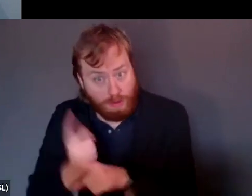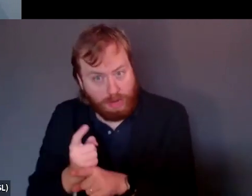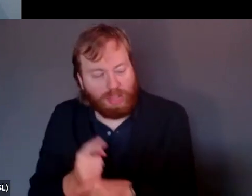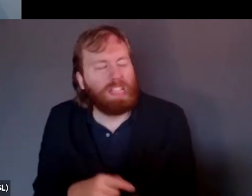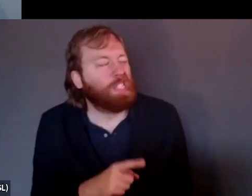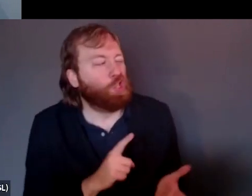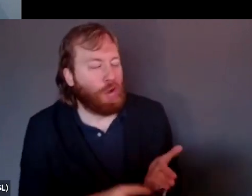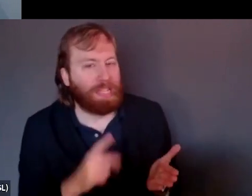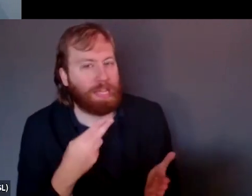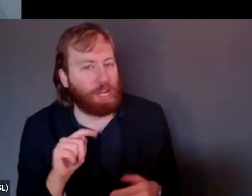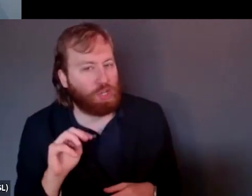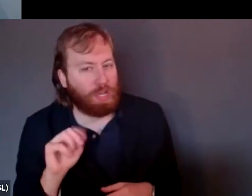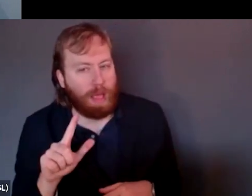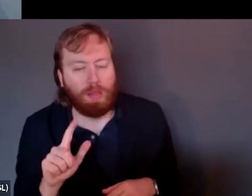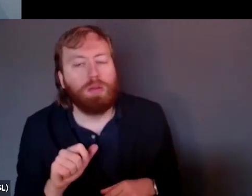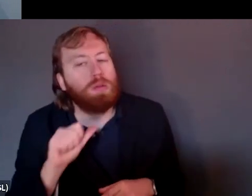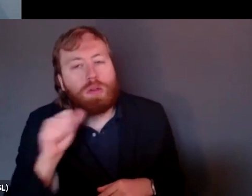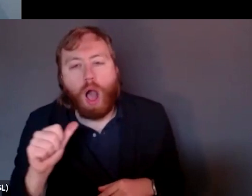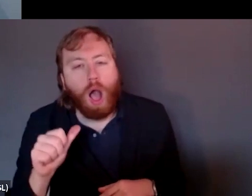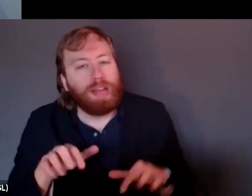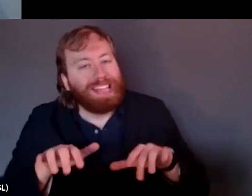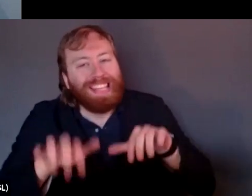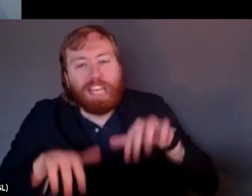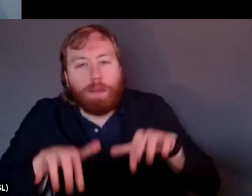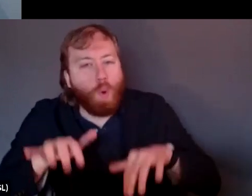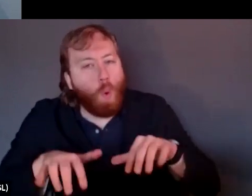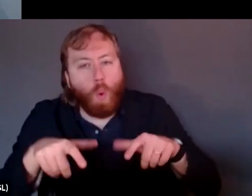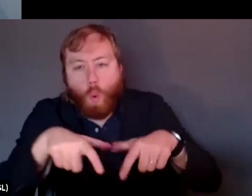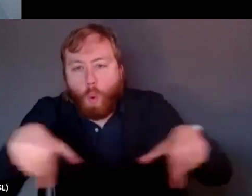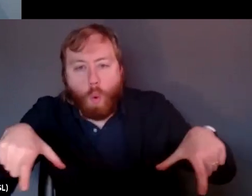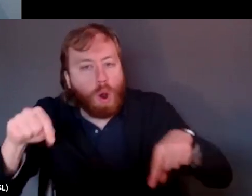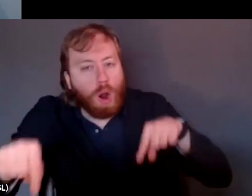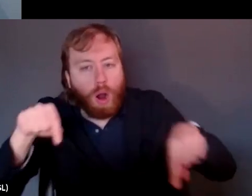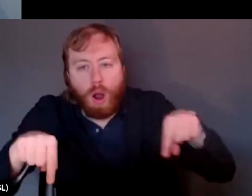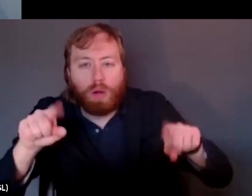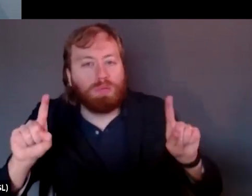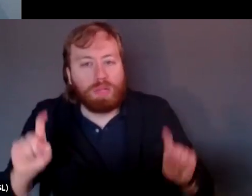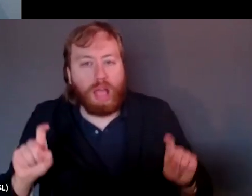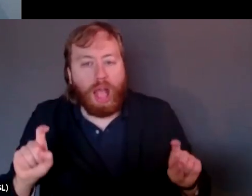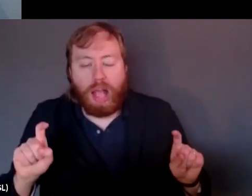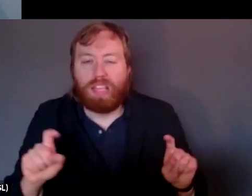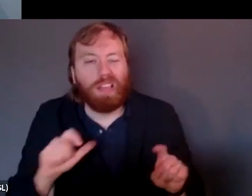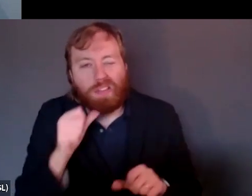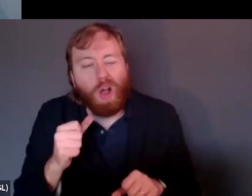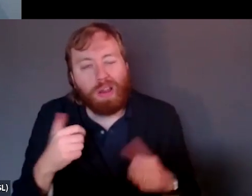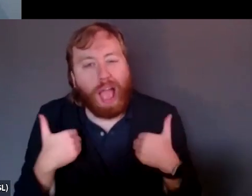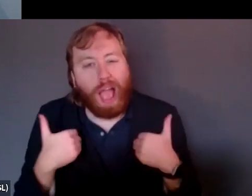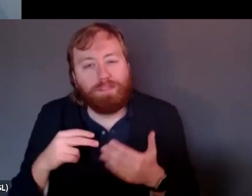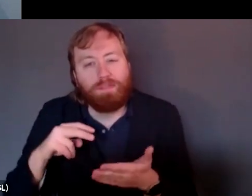It doesn't do keyboard testing, or it doesn't do screen reader testing, so we still have to do those manually.